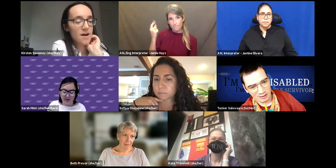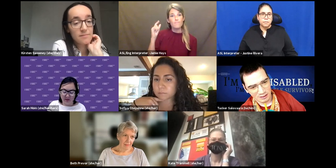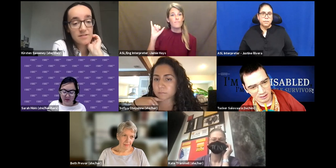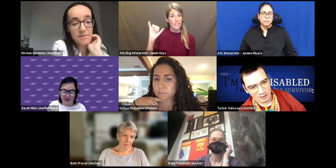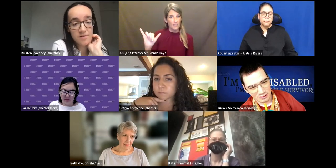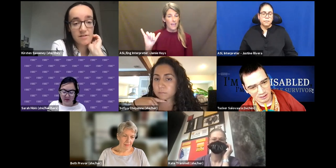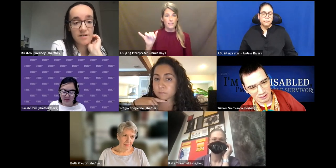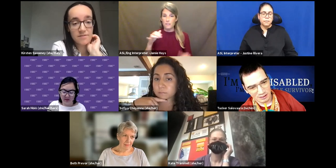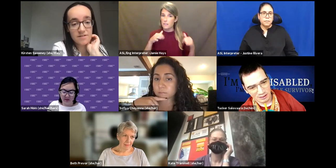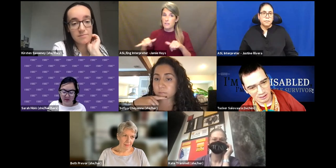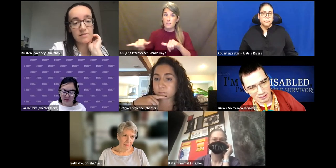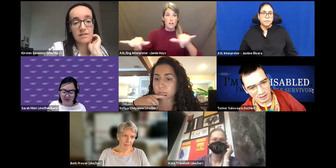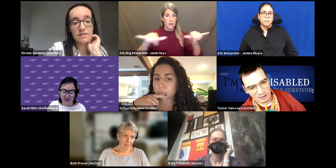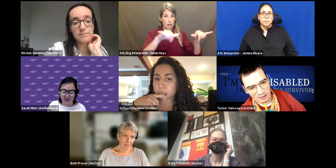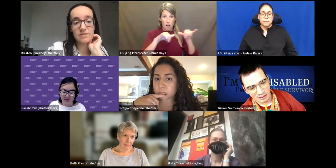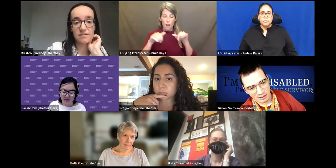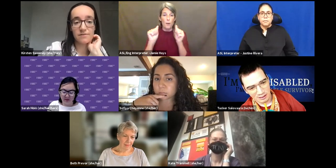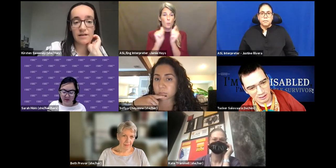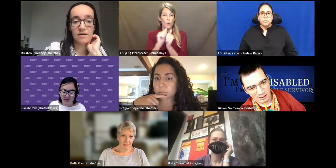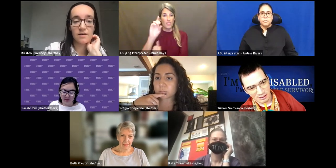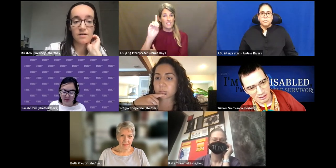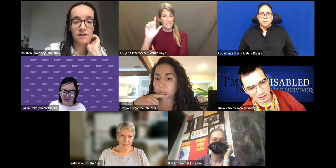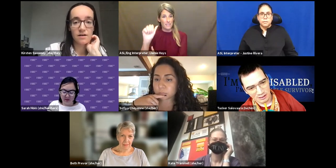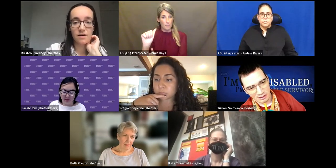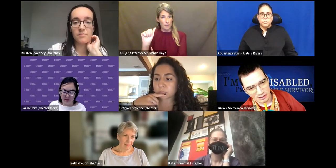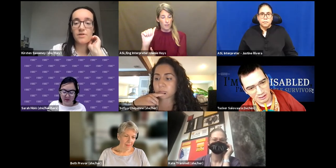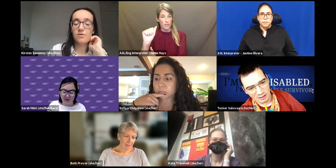common thing with a lot of disability-specific theatre